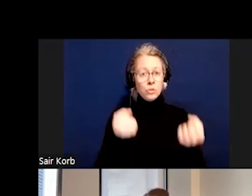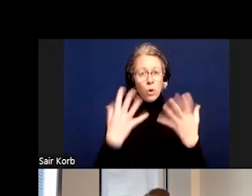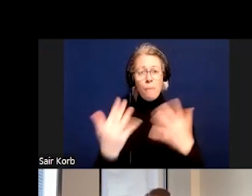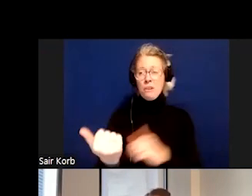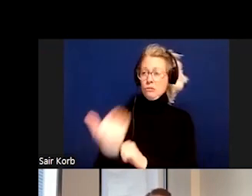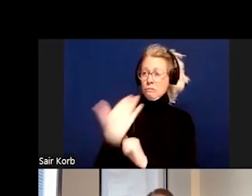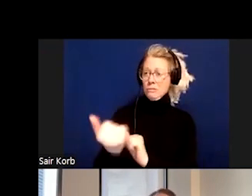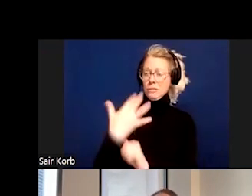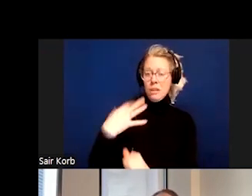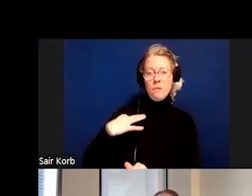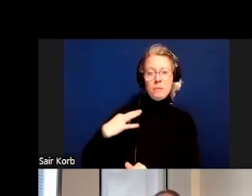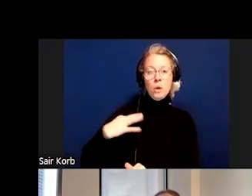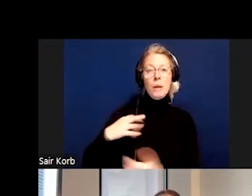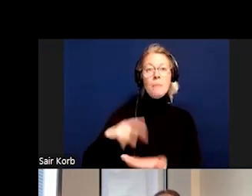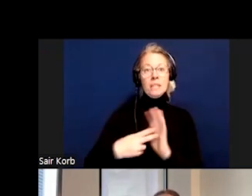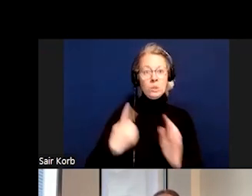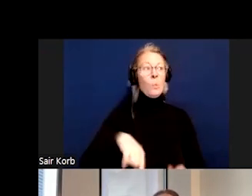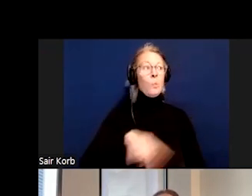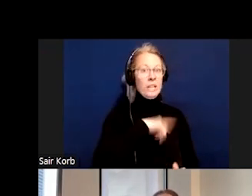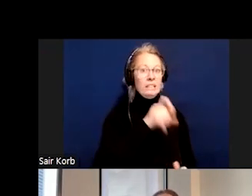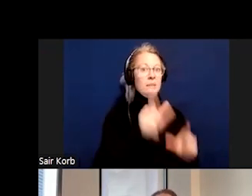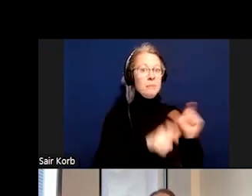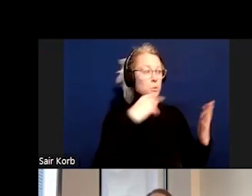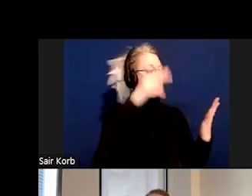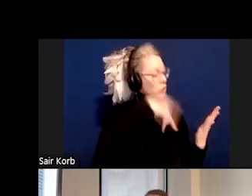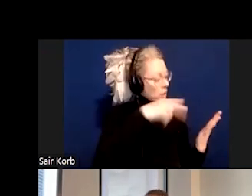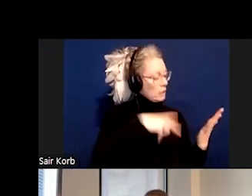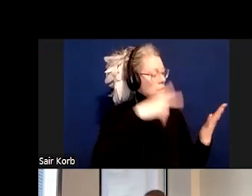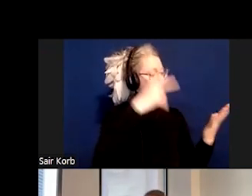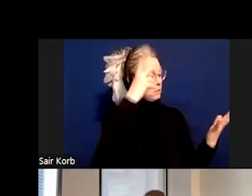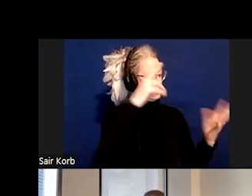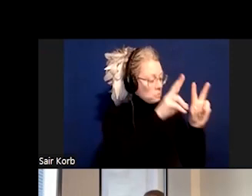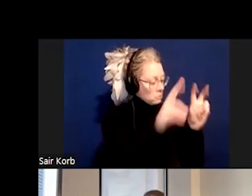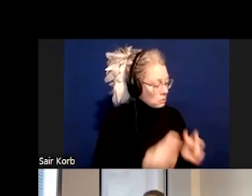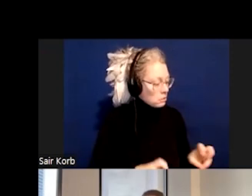capacity on the part of the program specialists and on the assessment committee, and so shifting